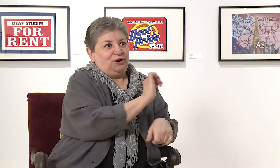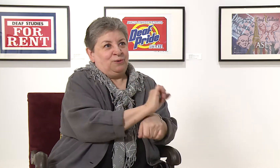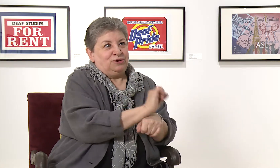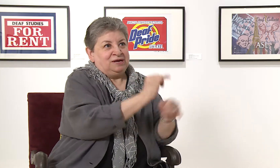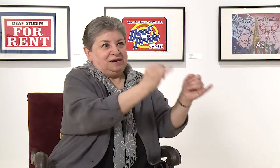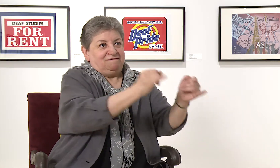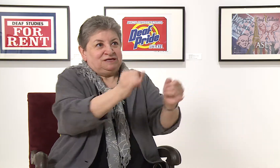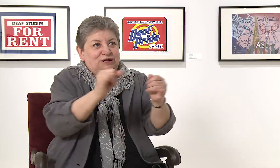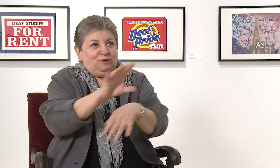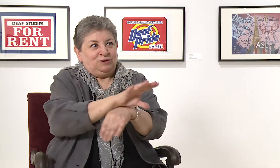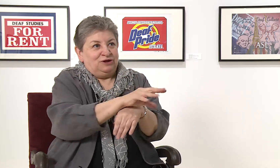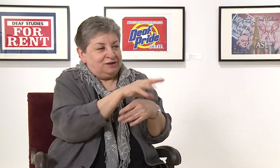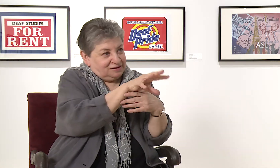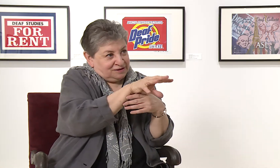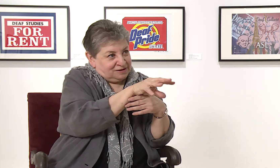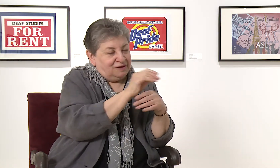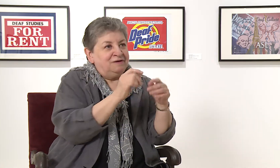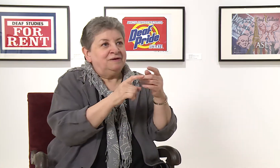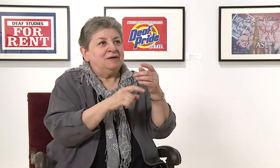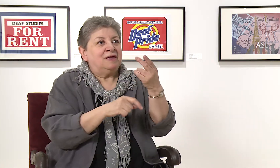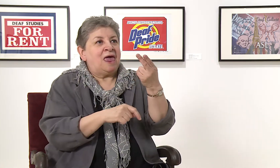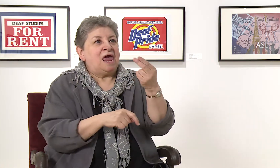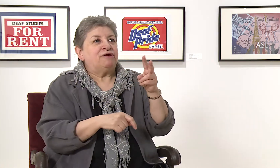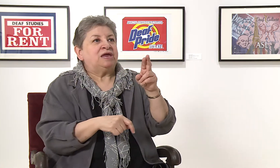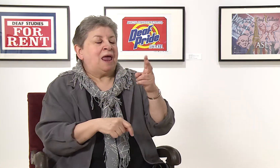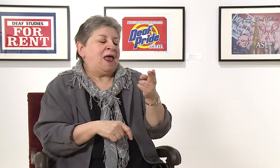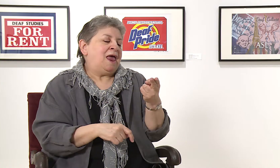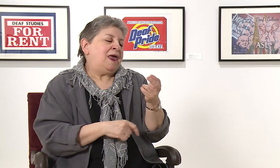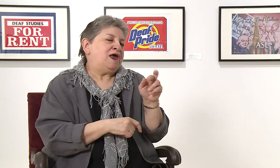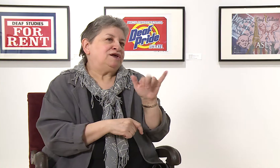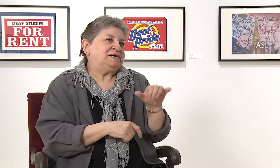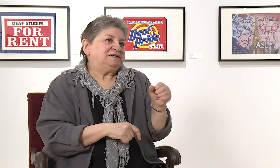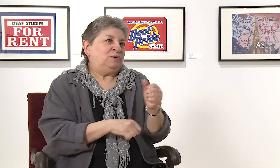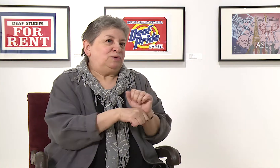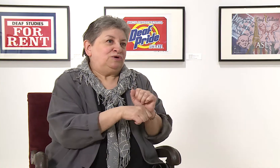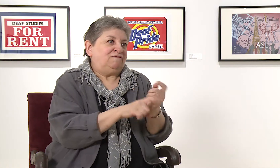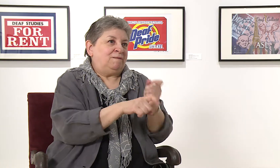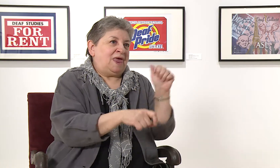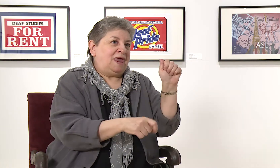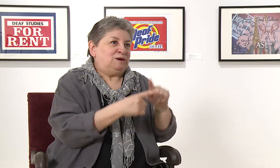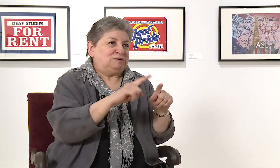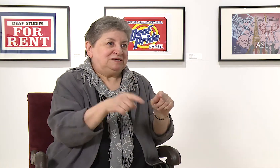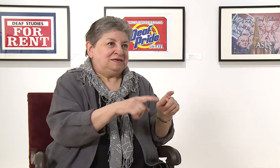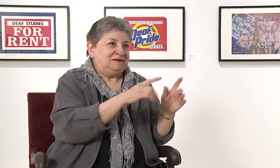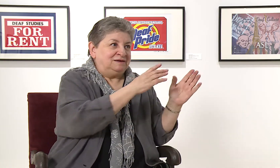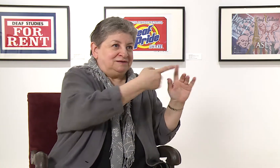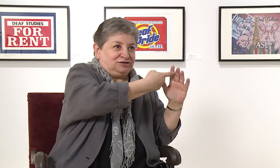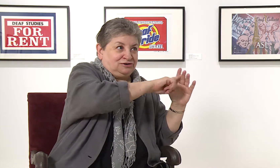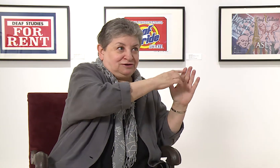I chose to use that assignment to focus on various Deaf artists